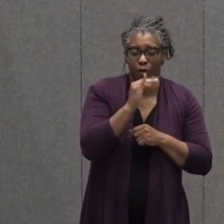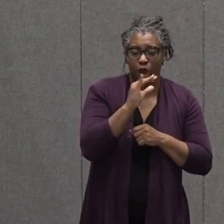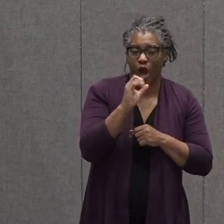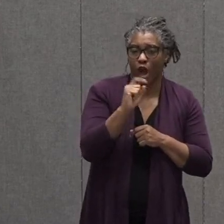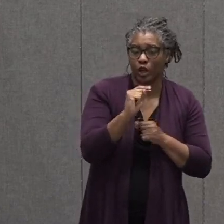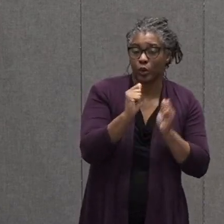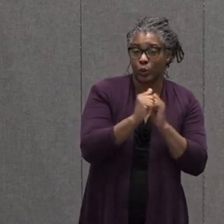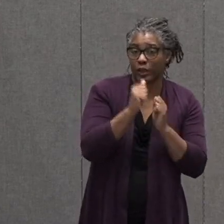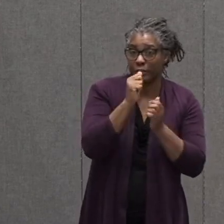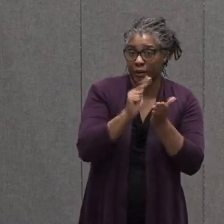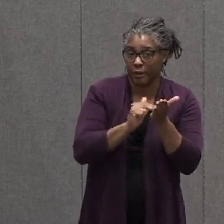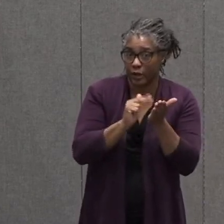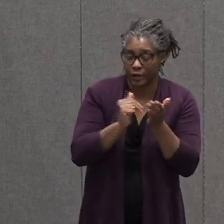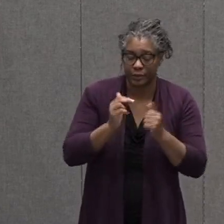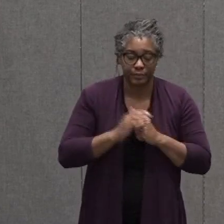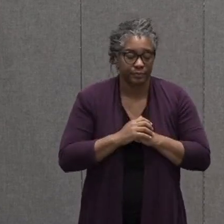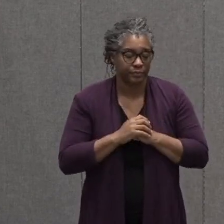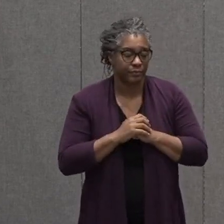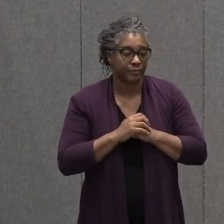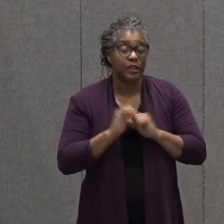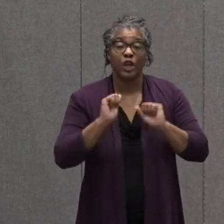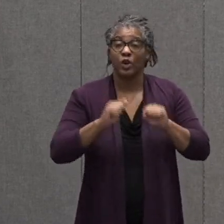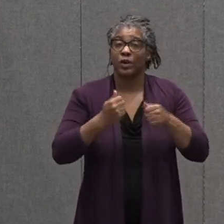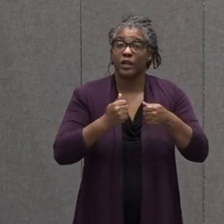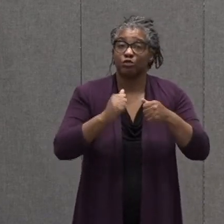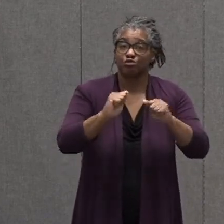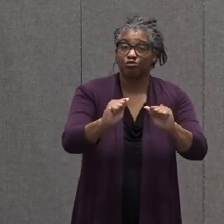or some dried cereal.